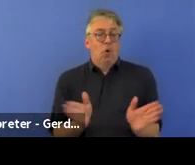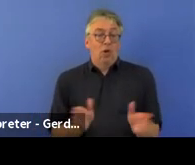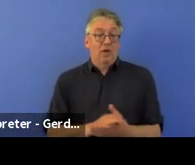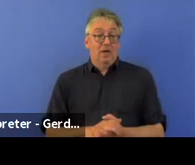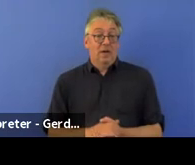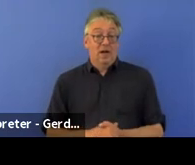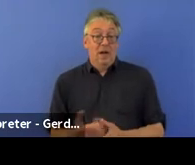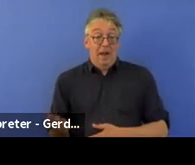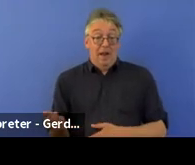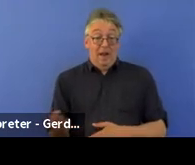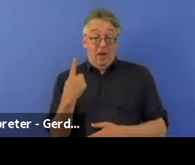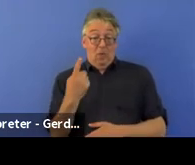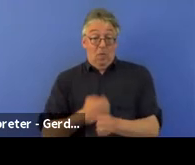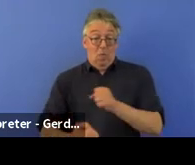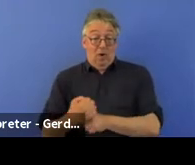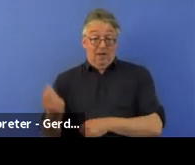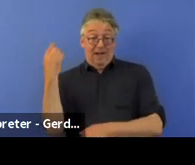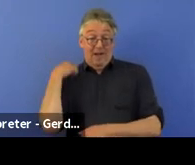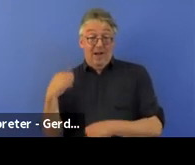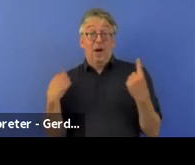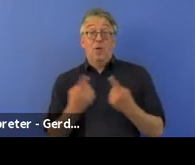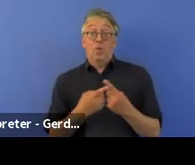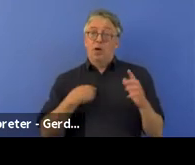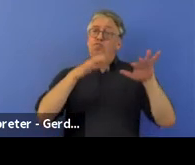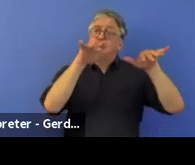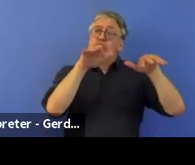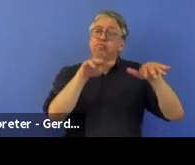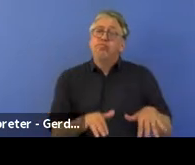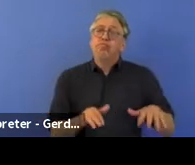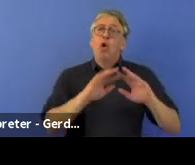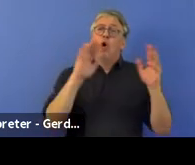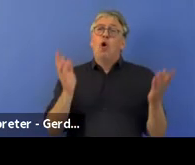year when this pandemic broke out, CCYDN drafted global